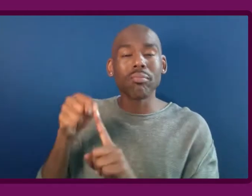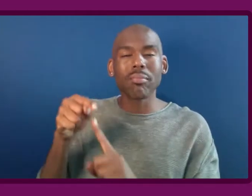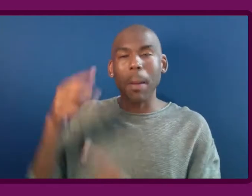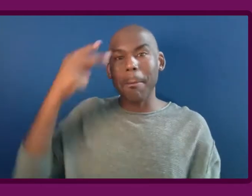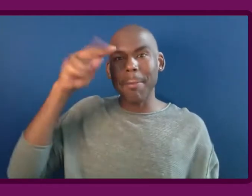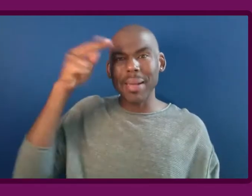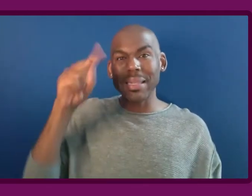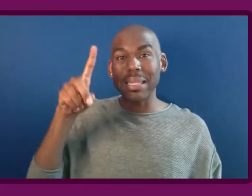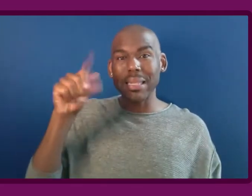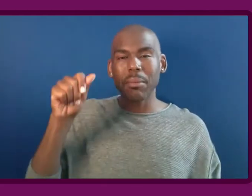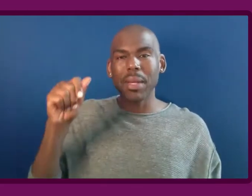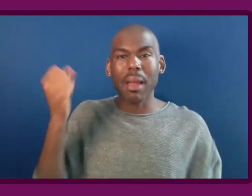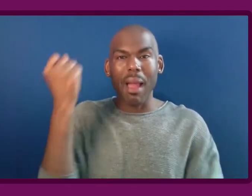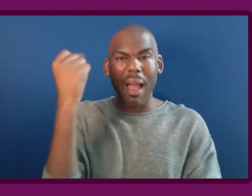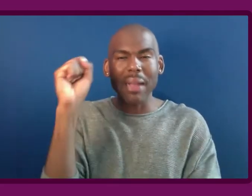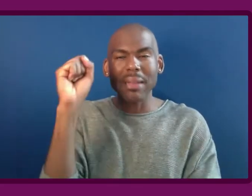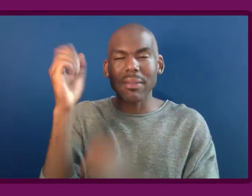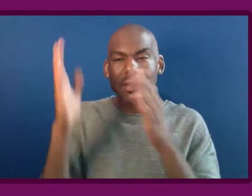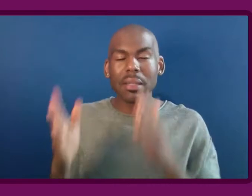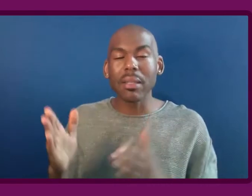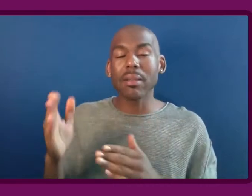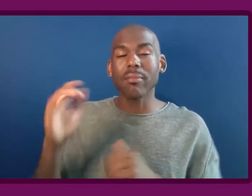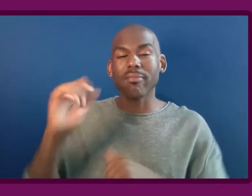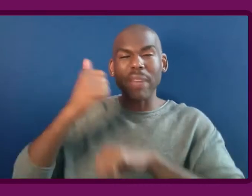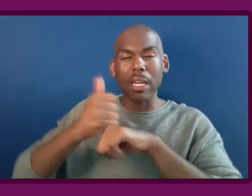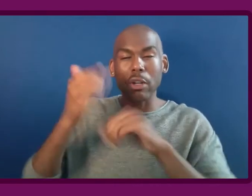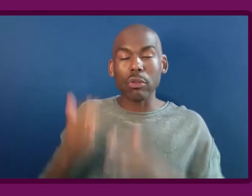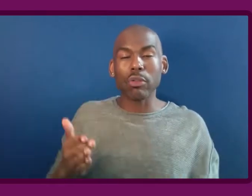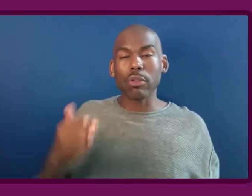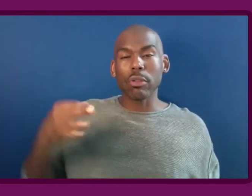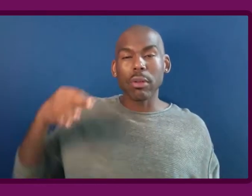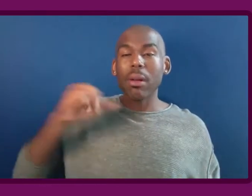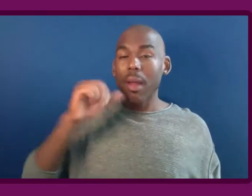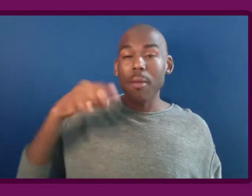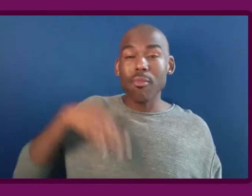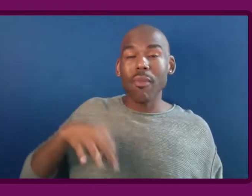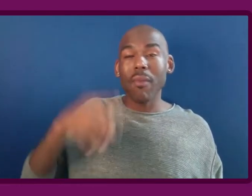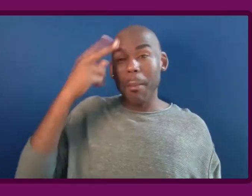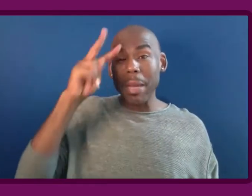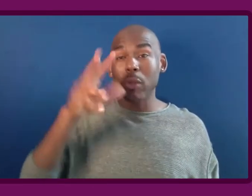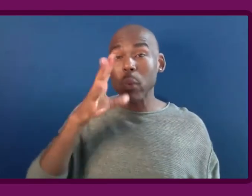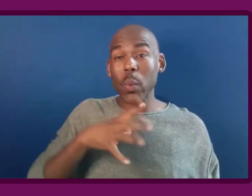a Mexican disability activist who is the founder of the nonprofit Mexican Women With Disabilities,